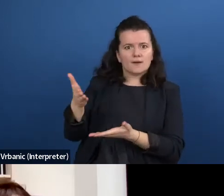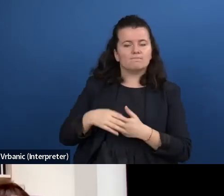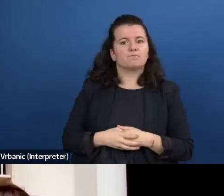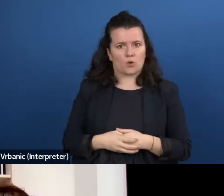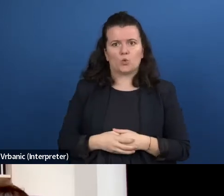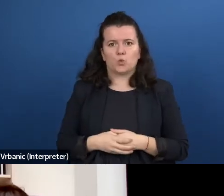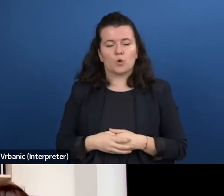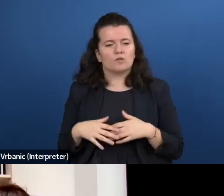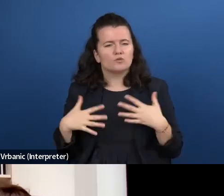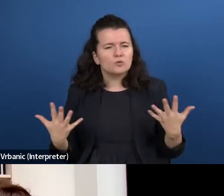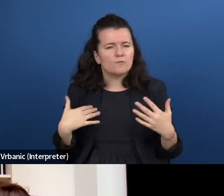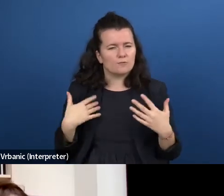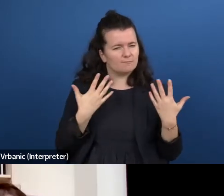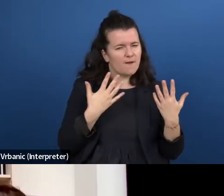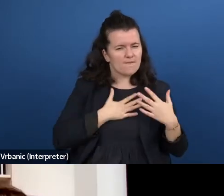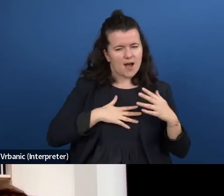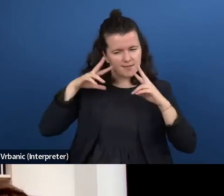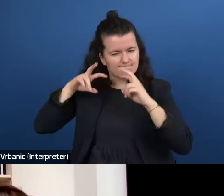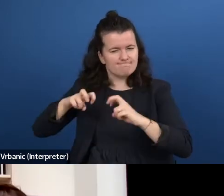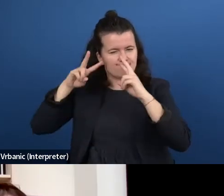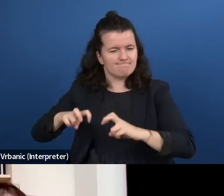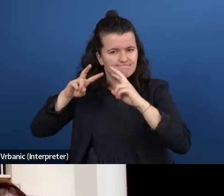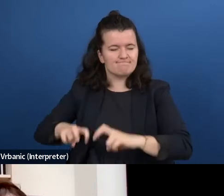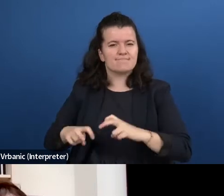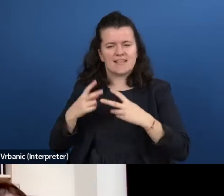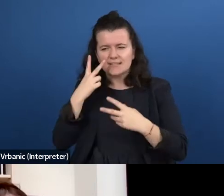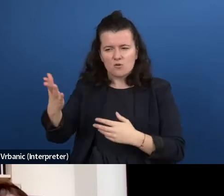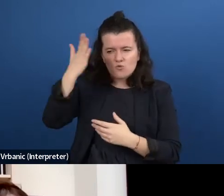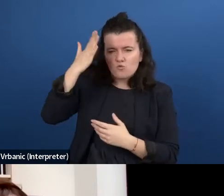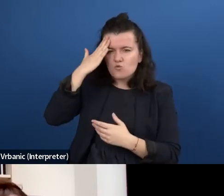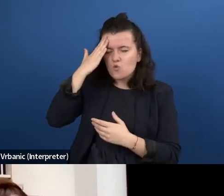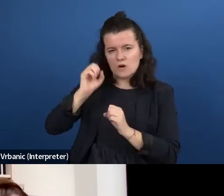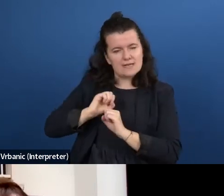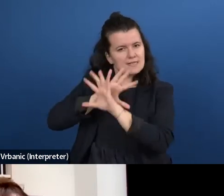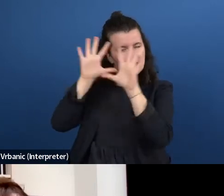the situation from a feminist approach, based on human rights,